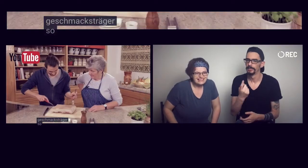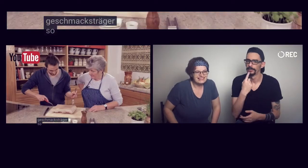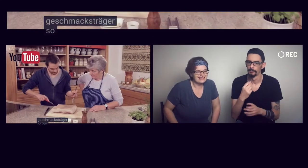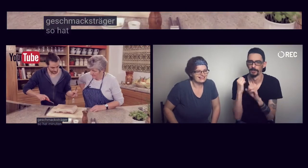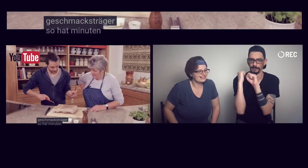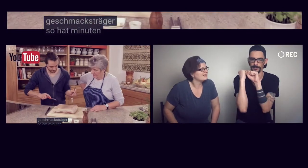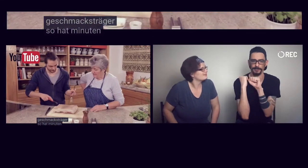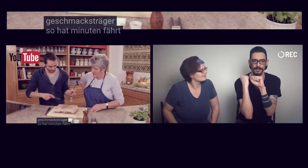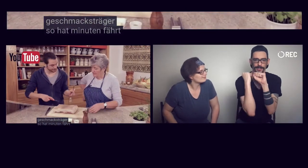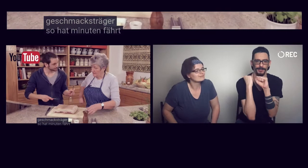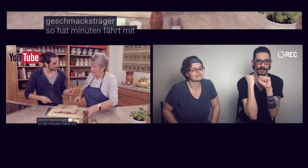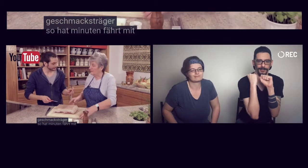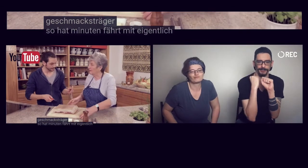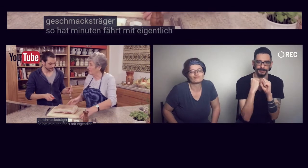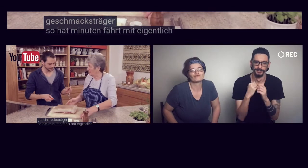[The handyman of flavor.]